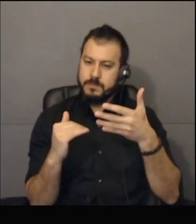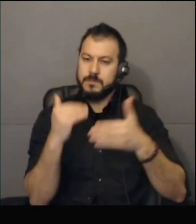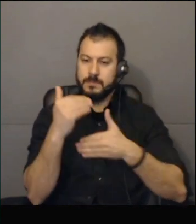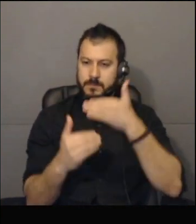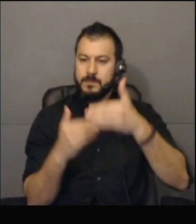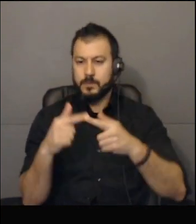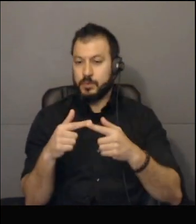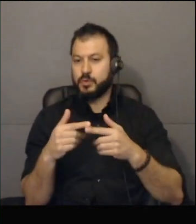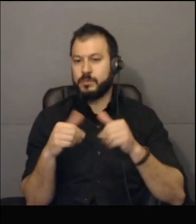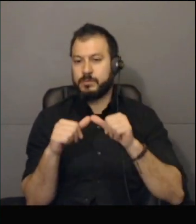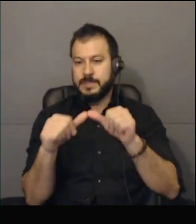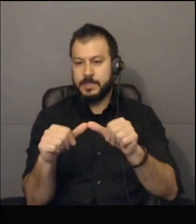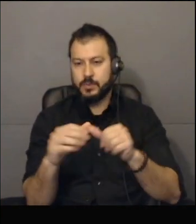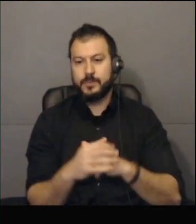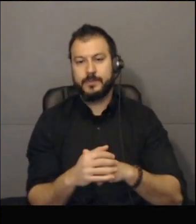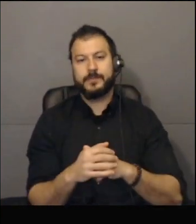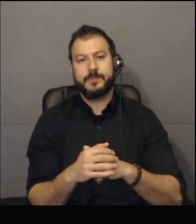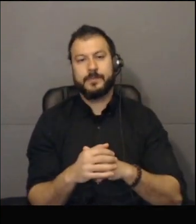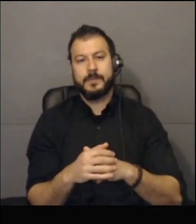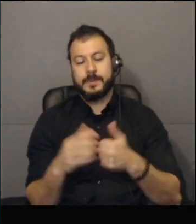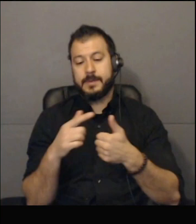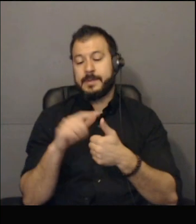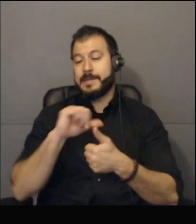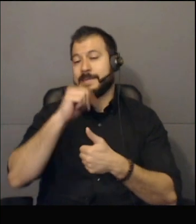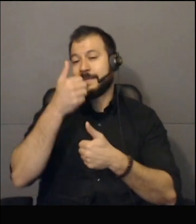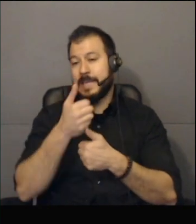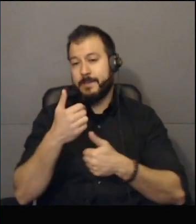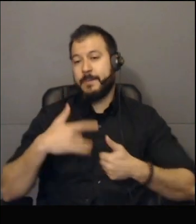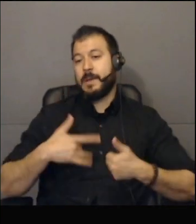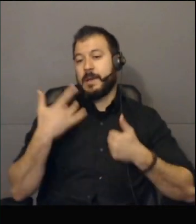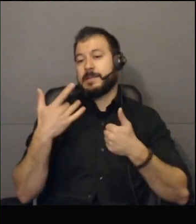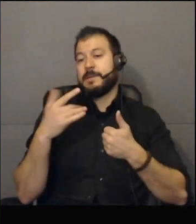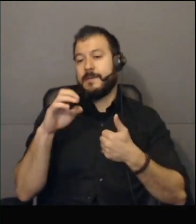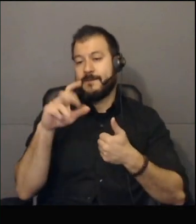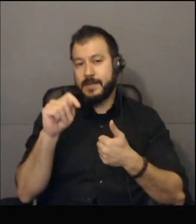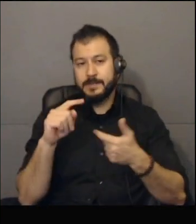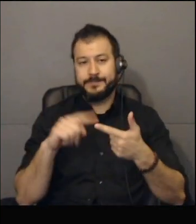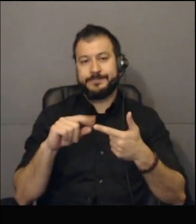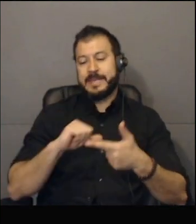They are setting up a custom event. Setting up a cloud script,